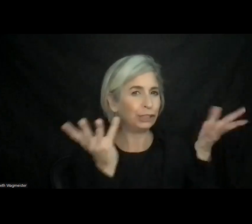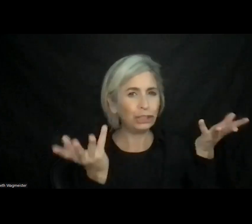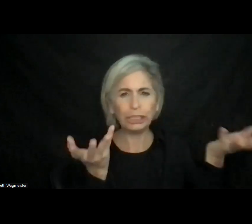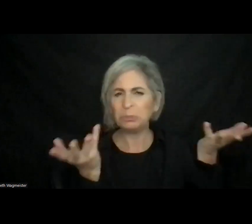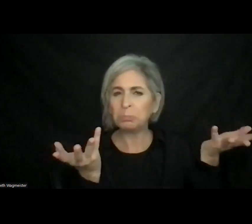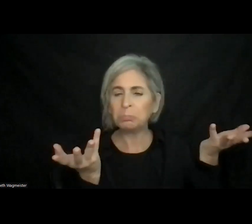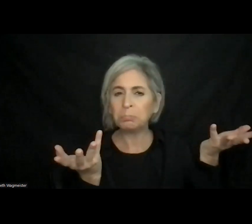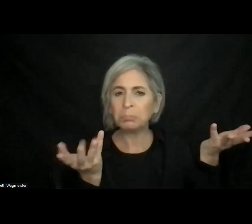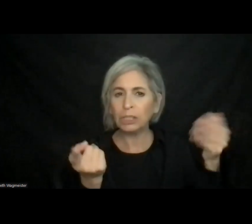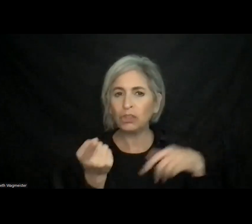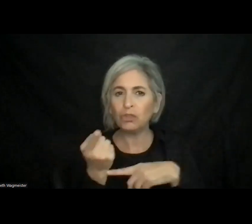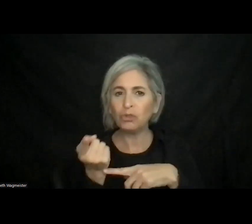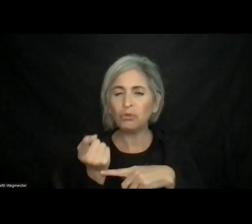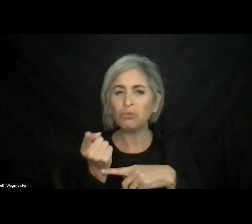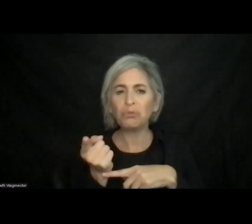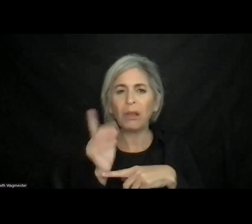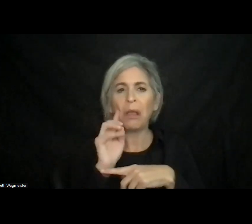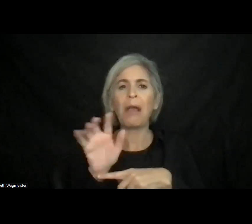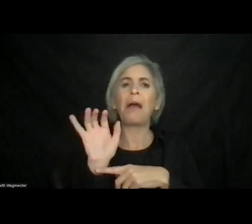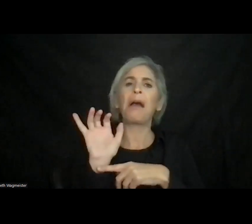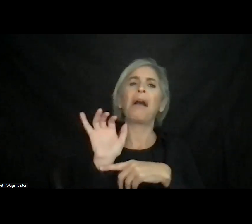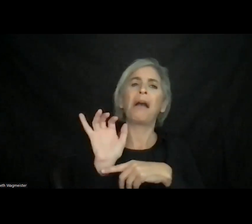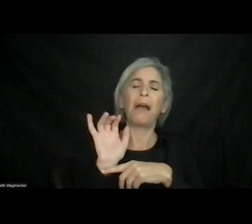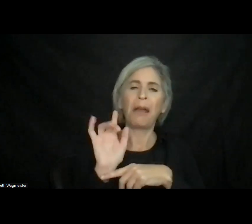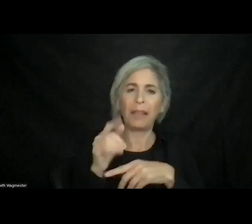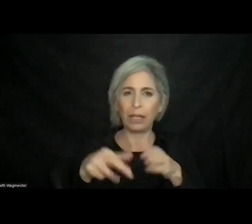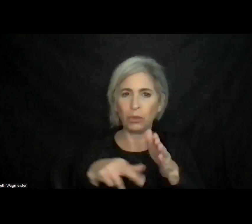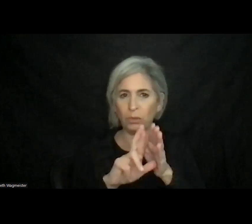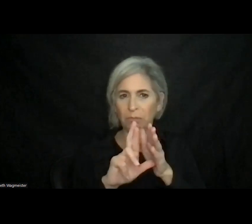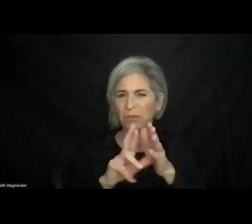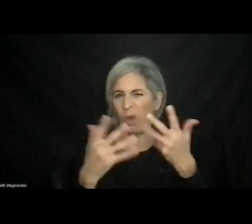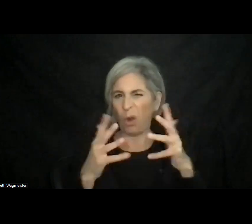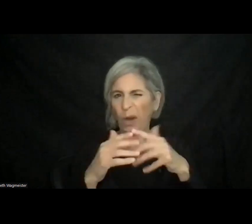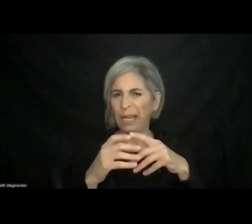that you went over previously? >> DELFIN JIMENEZ: Well,